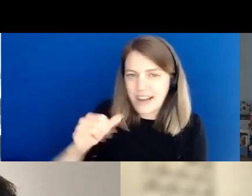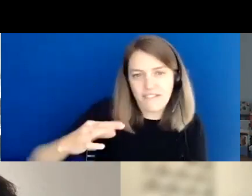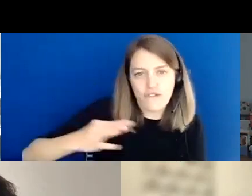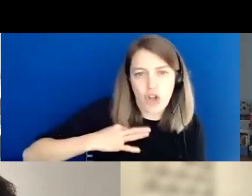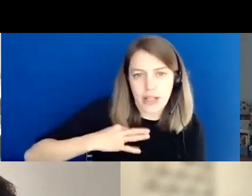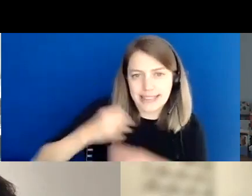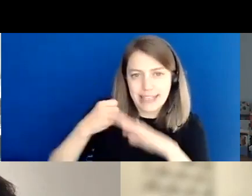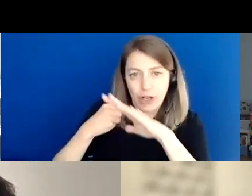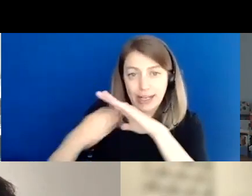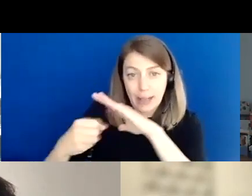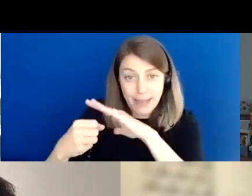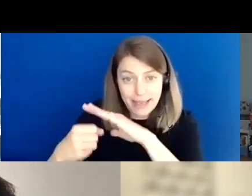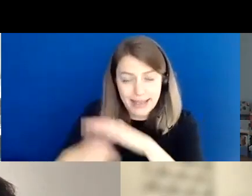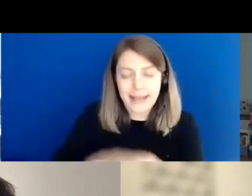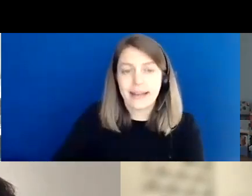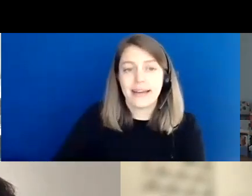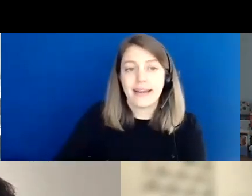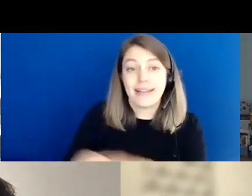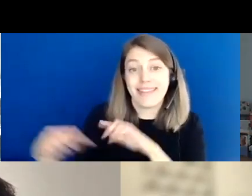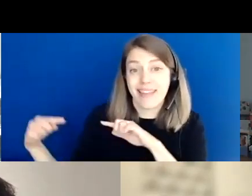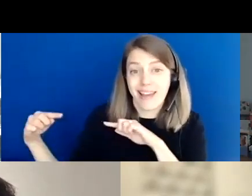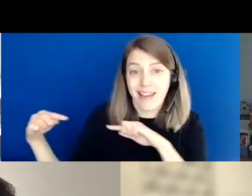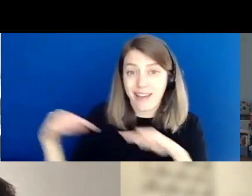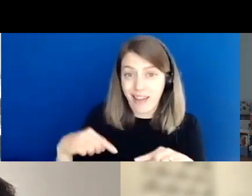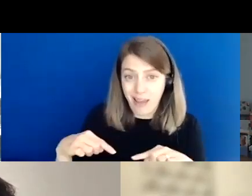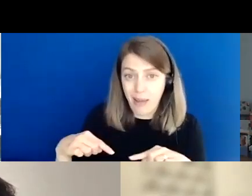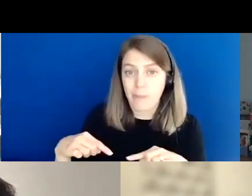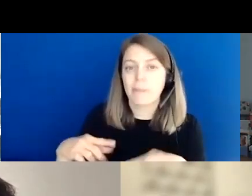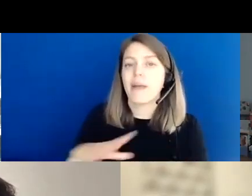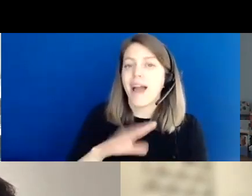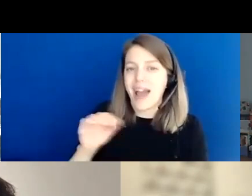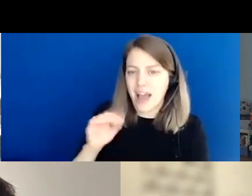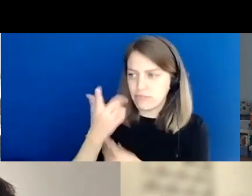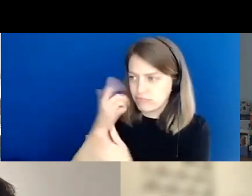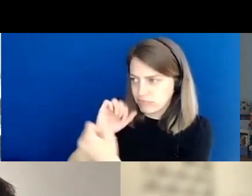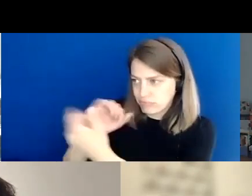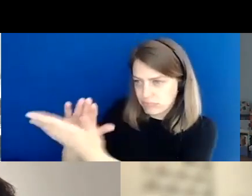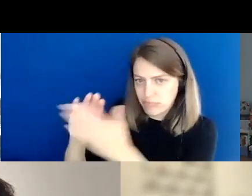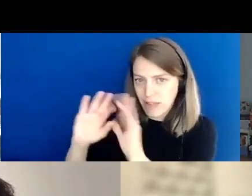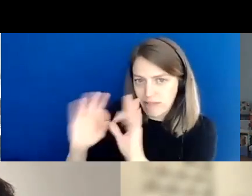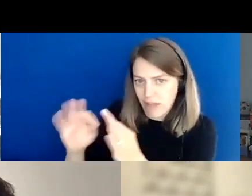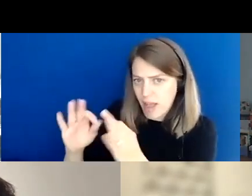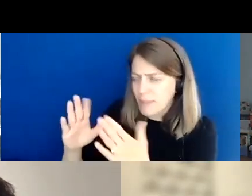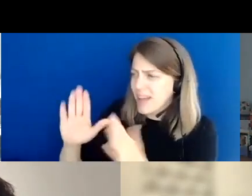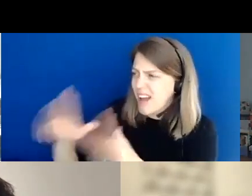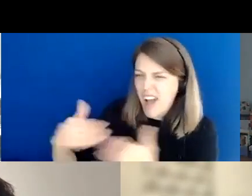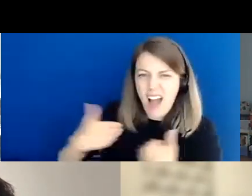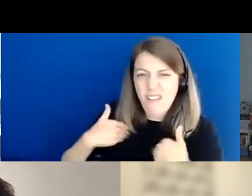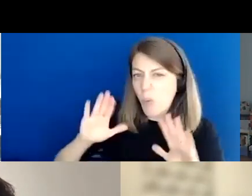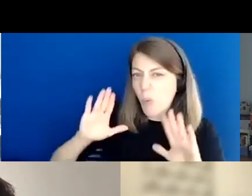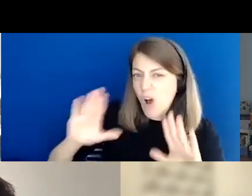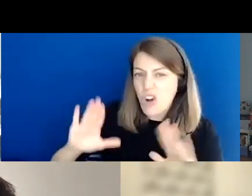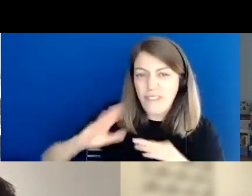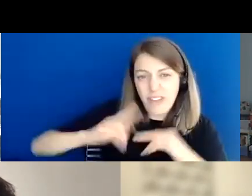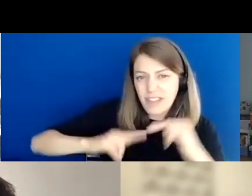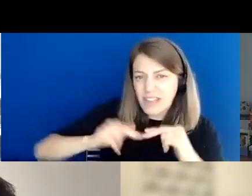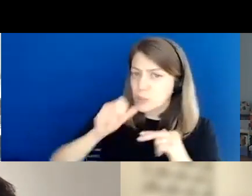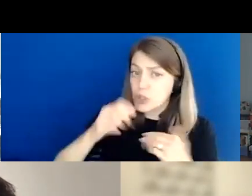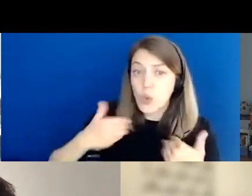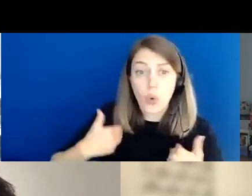They came to this family and said, well, we have this wonderful facility, we don't use any psychotropic drugs.